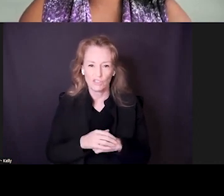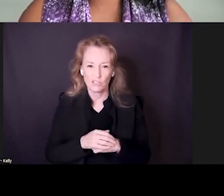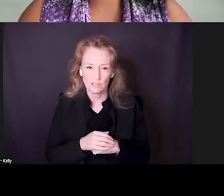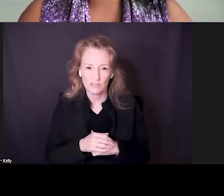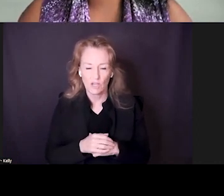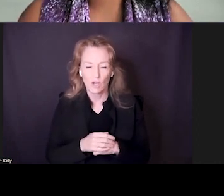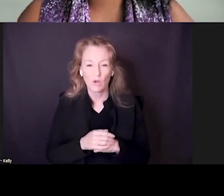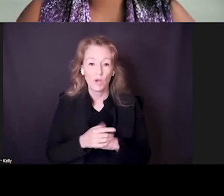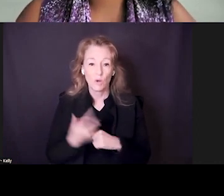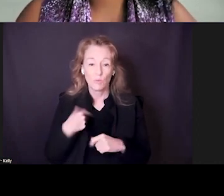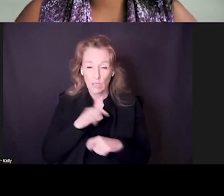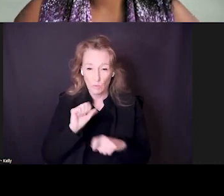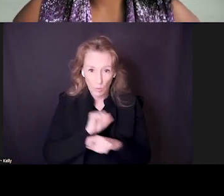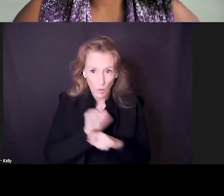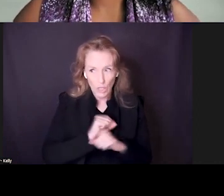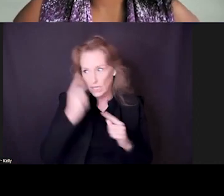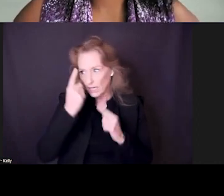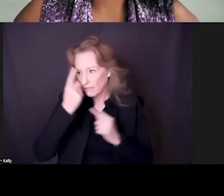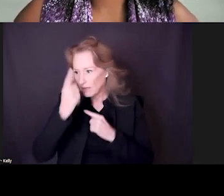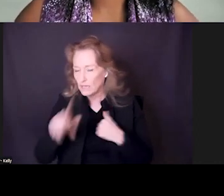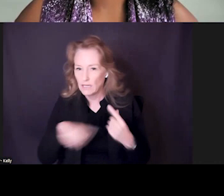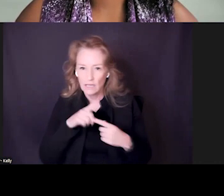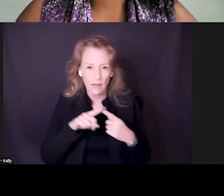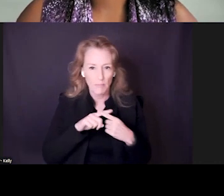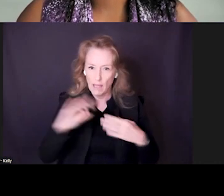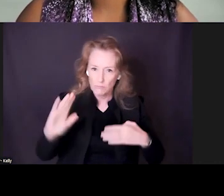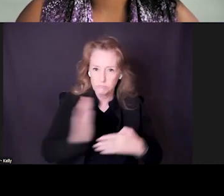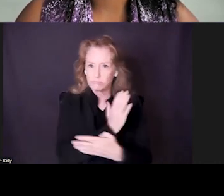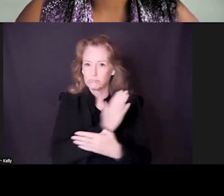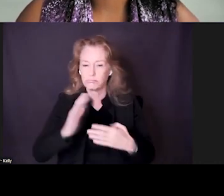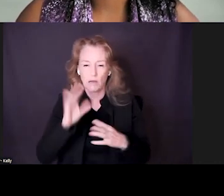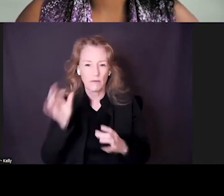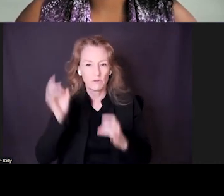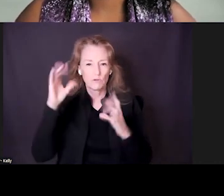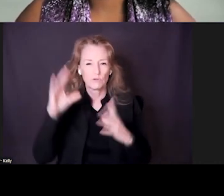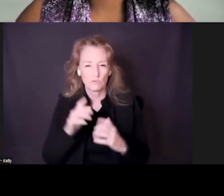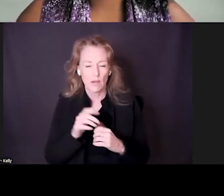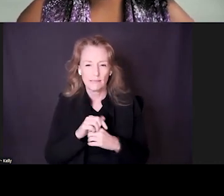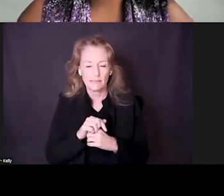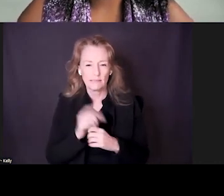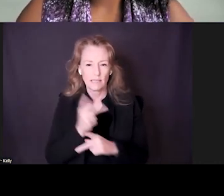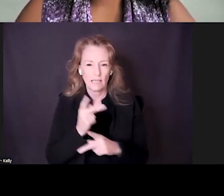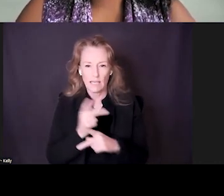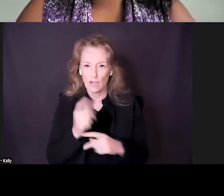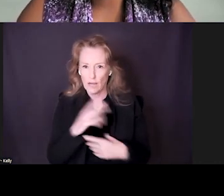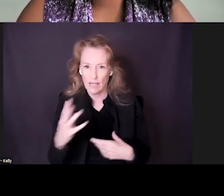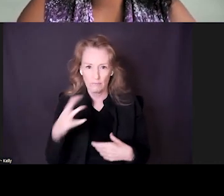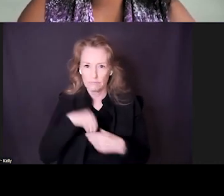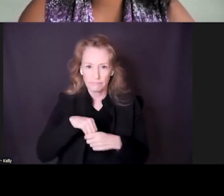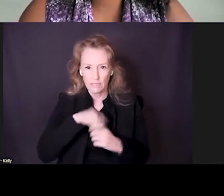THINKING ABOUT THE BREADTH OF CRISIS CARE CAN BE SO IMPORTANT.